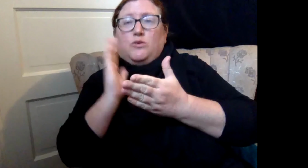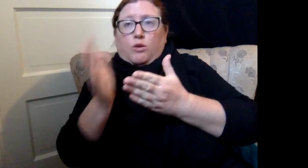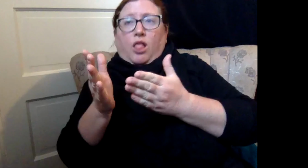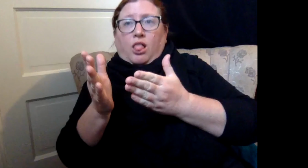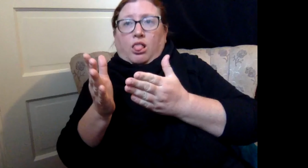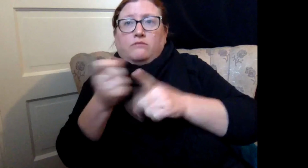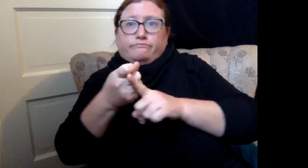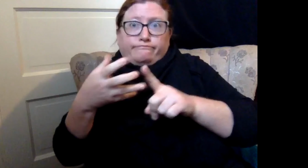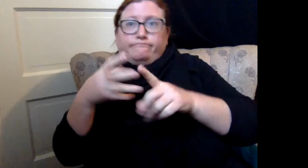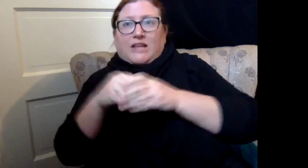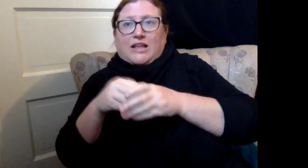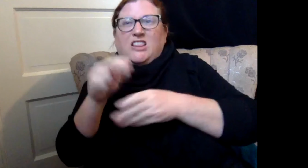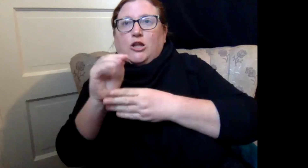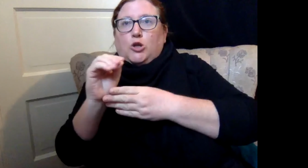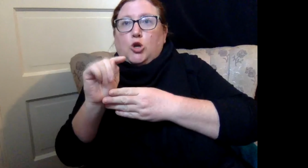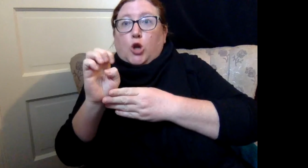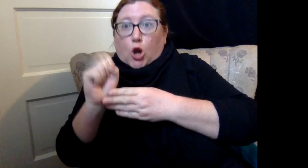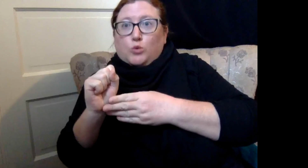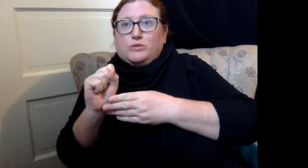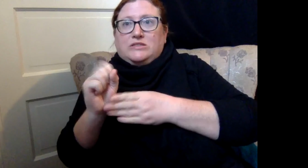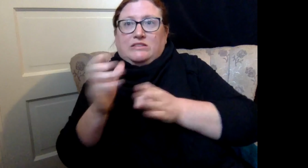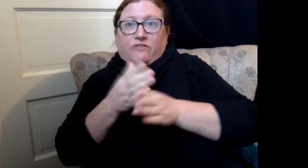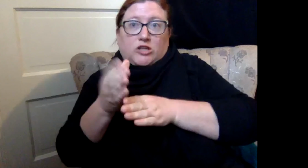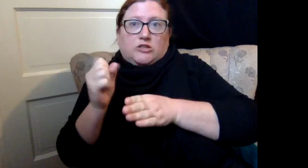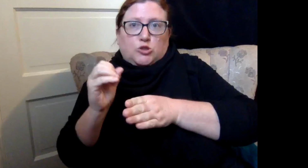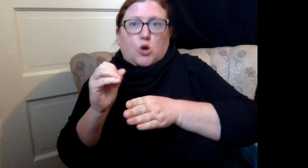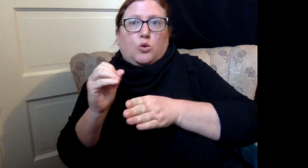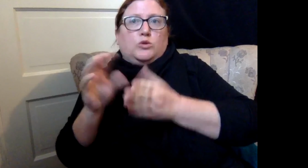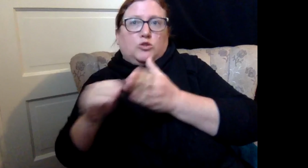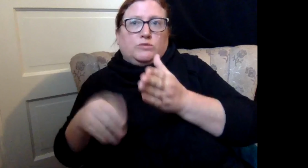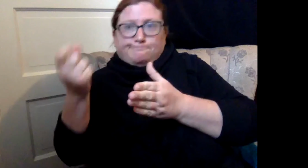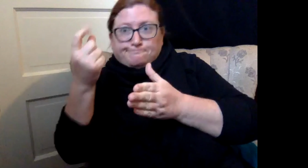a live lecture or say a zoom lesson, that information will